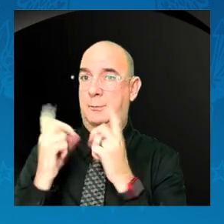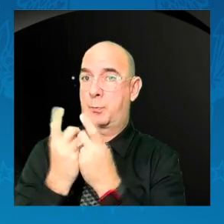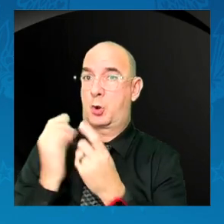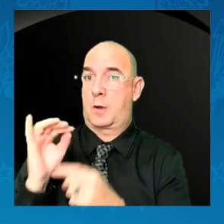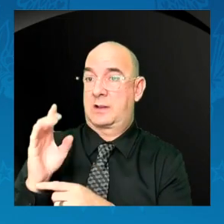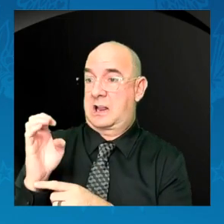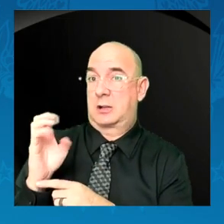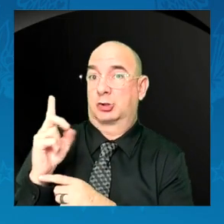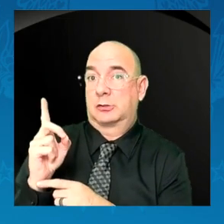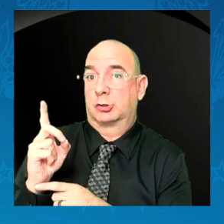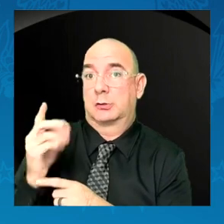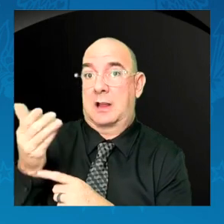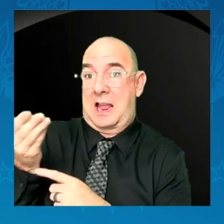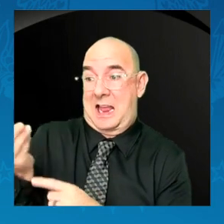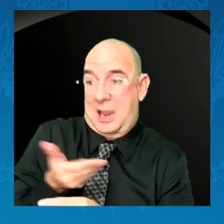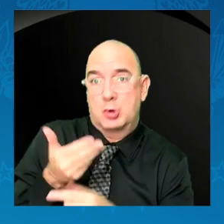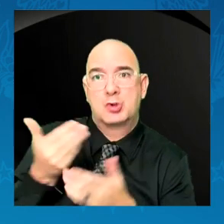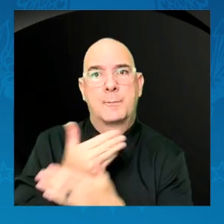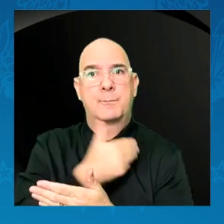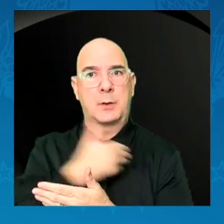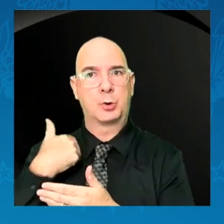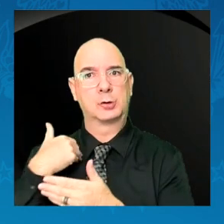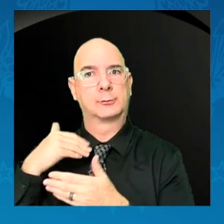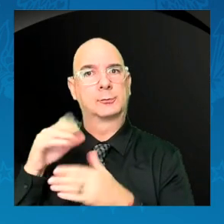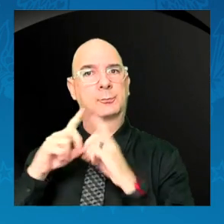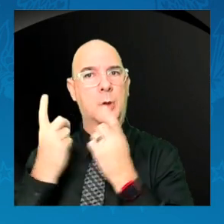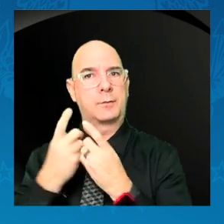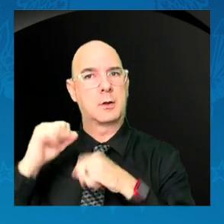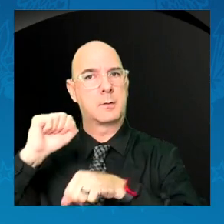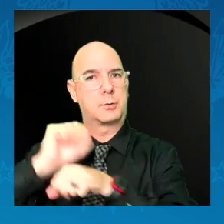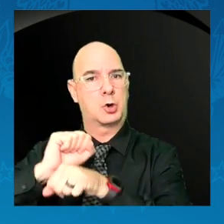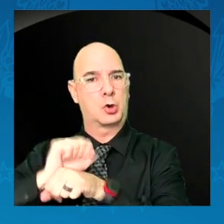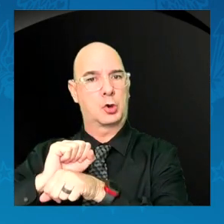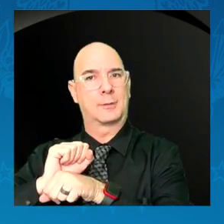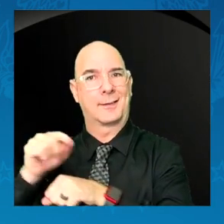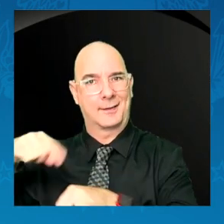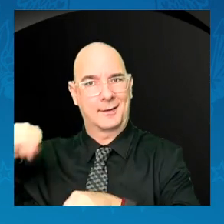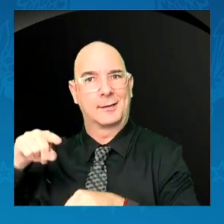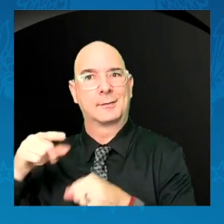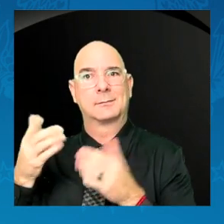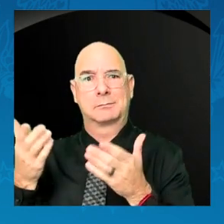The Department of Labor, I've talked many times with the secretary about the work that you all are doing there.